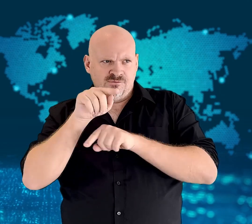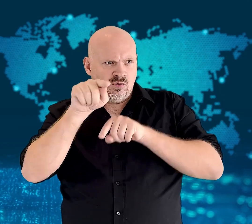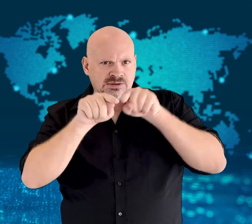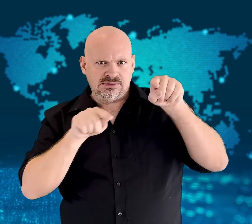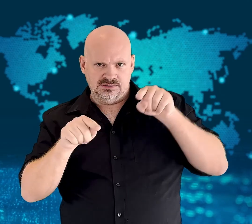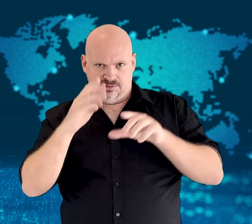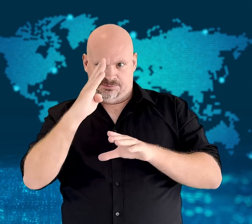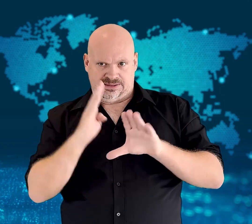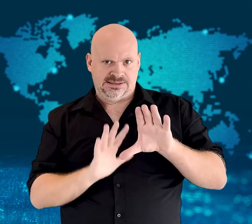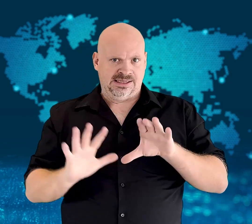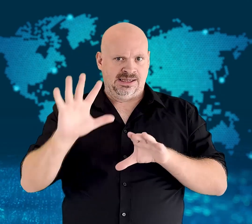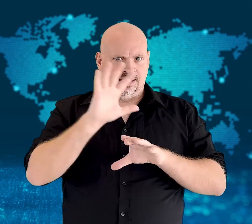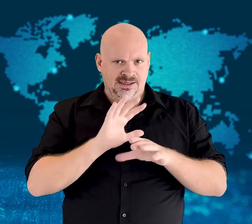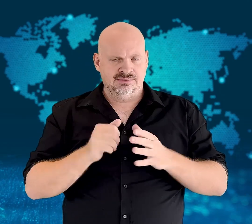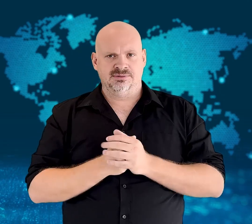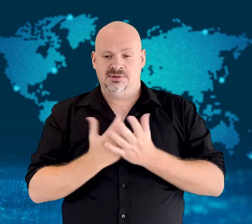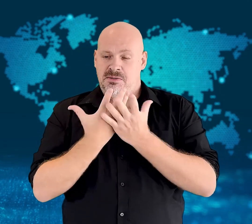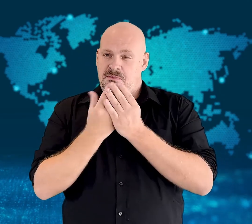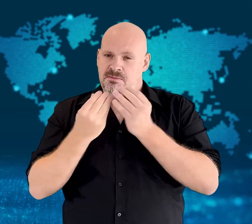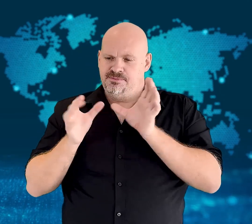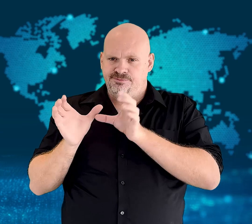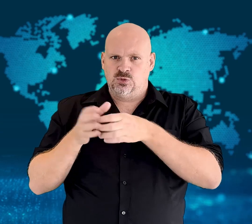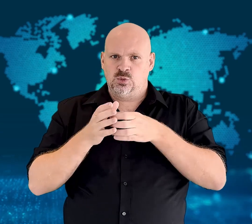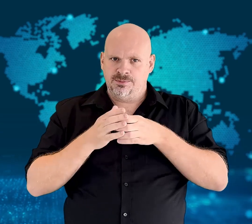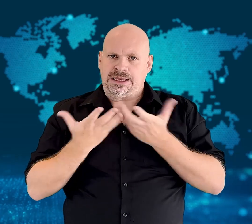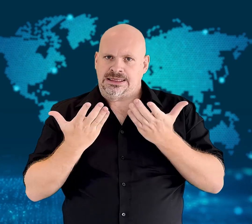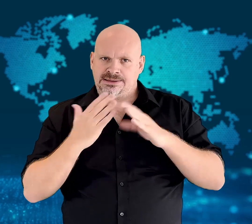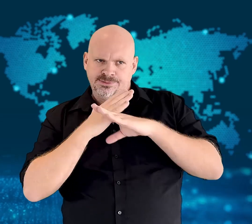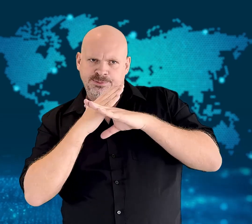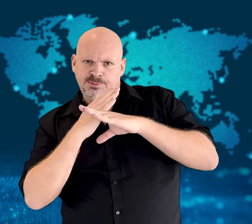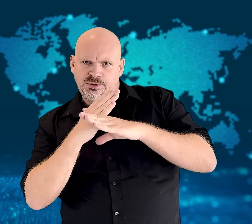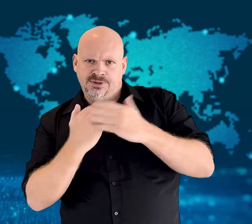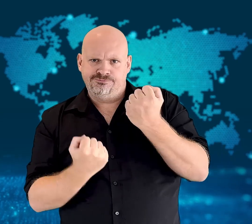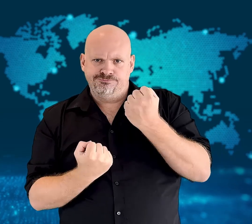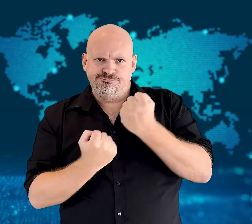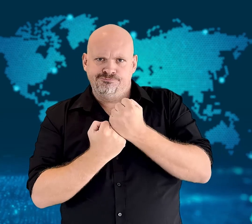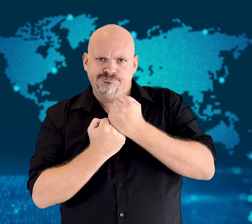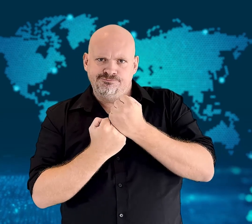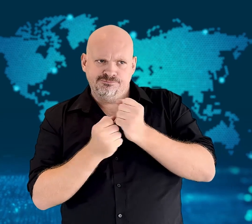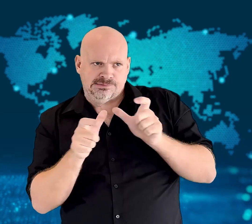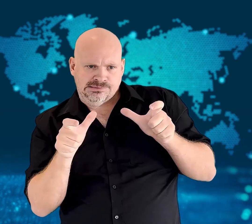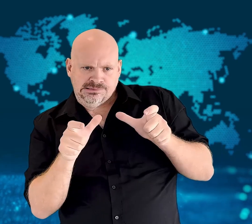There are about 240 indigenous tribes in the country and several agencies are working